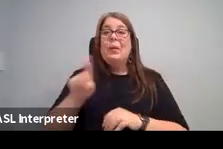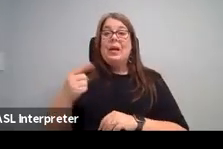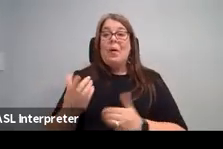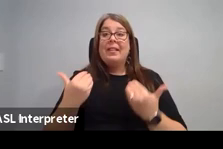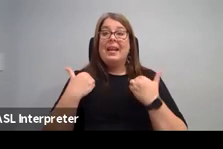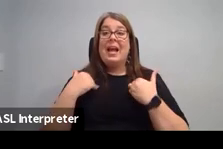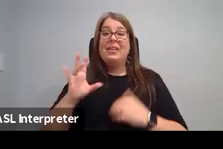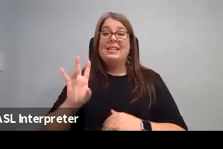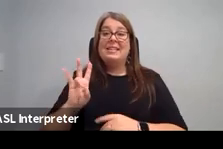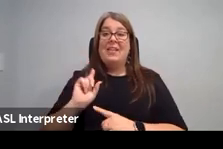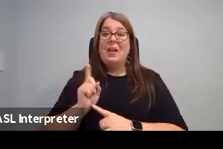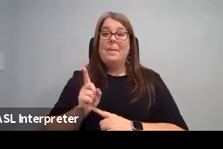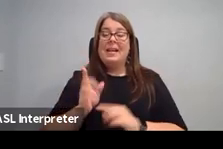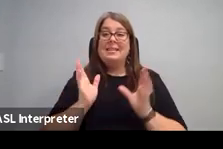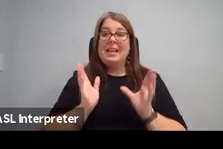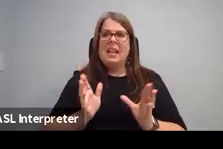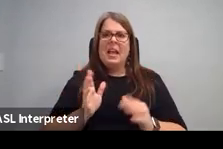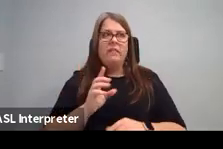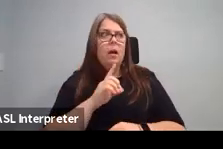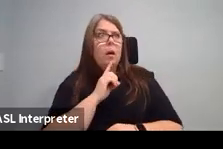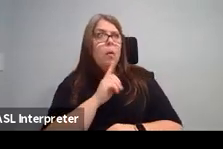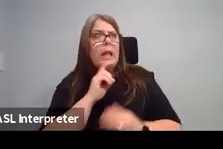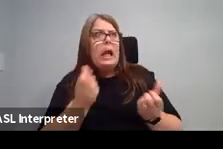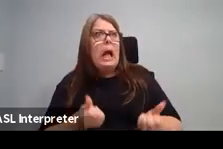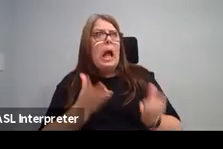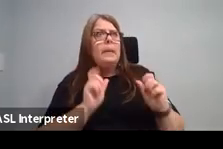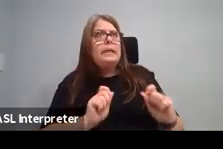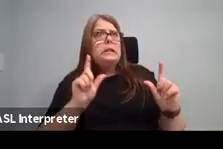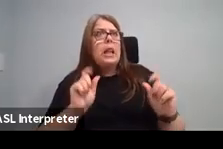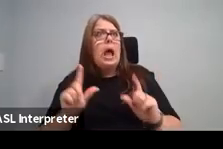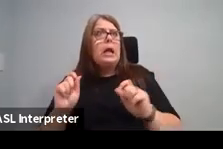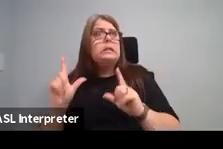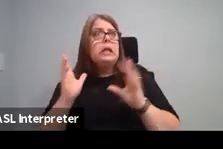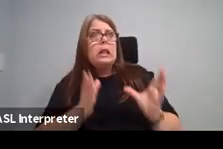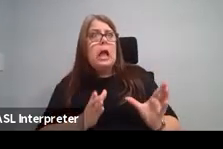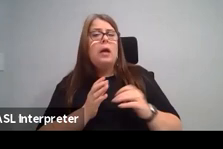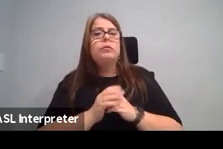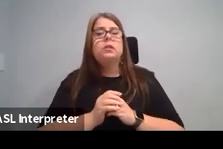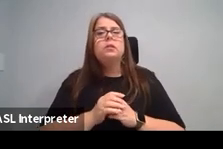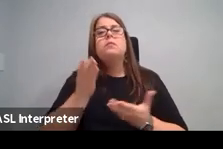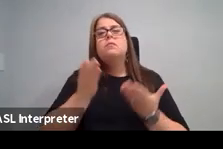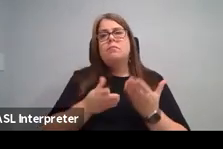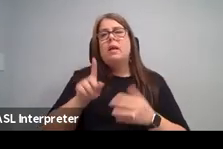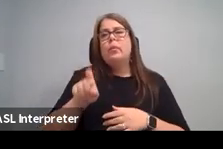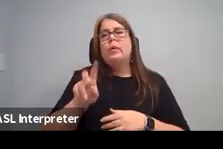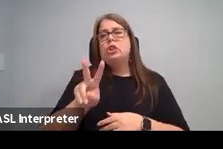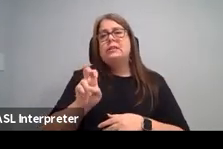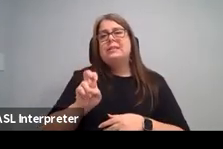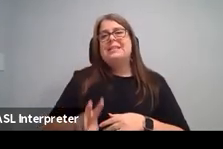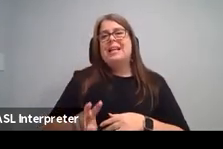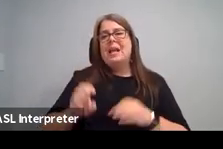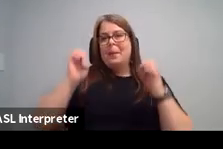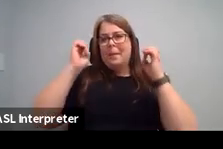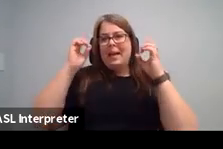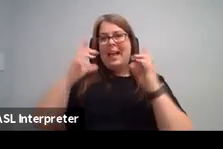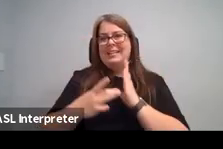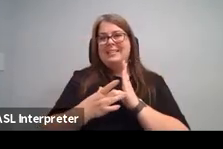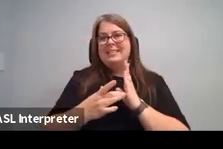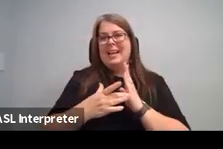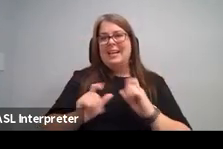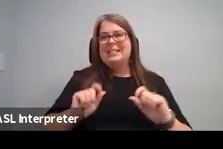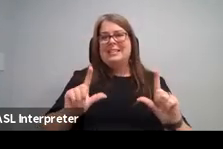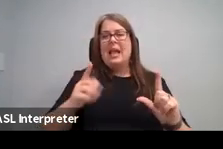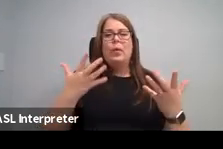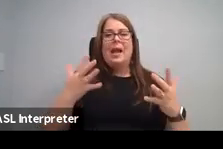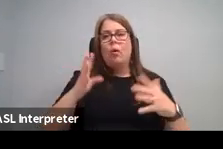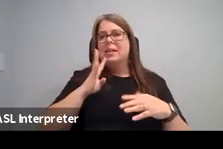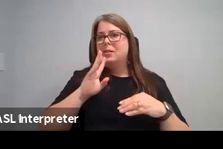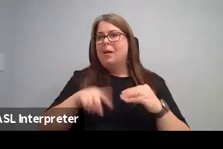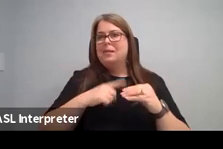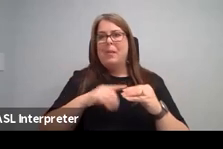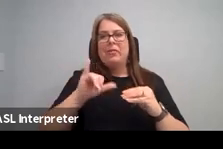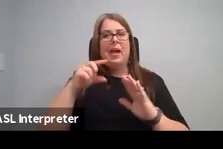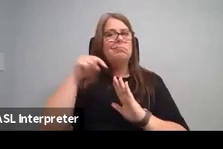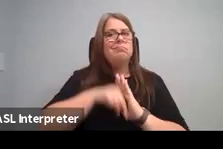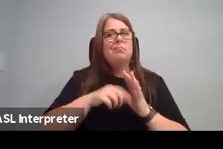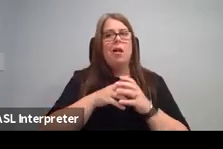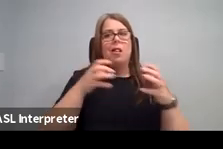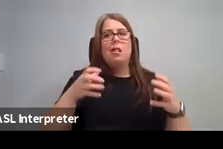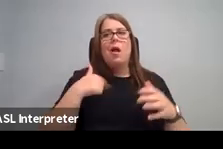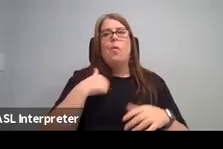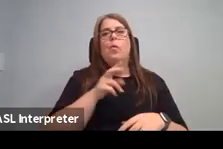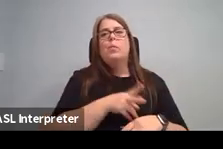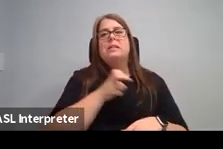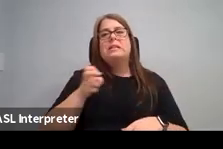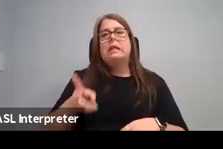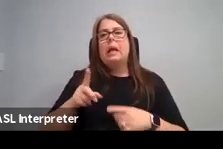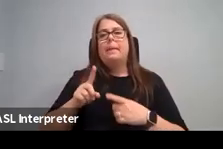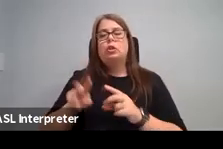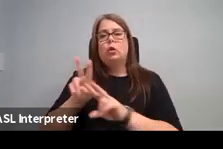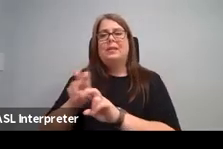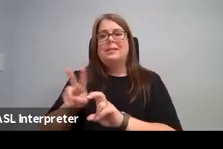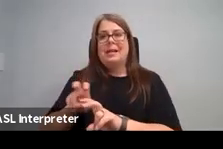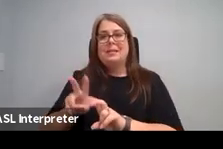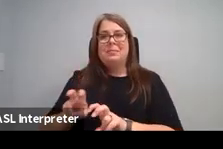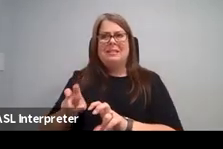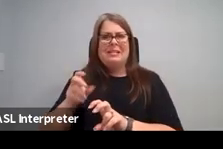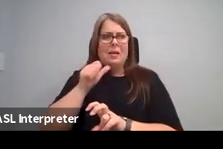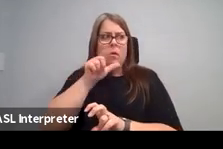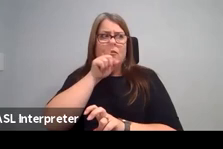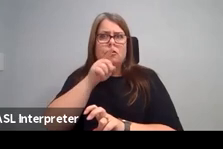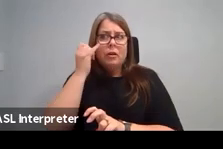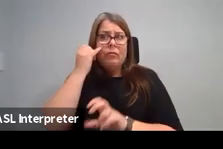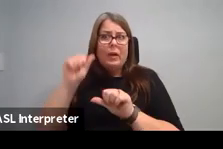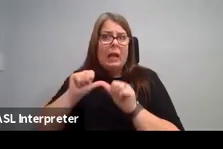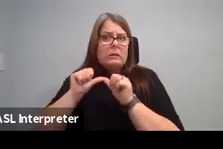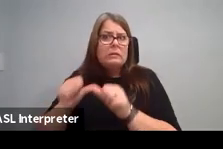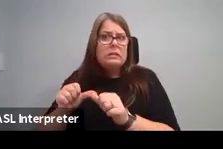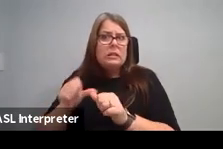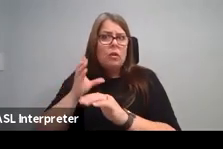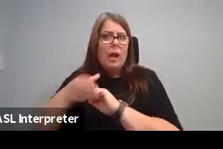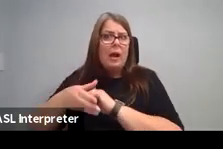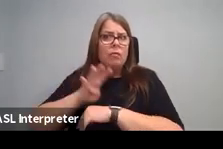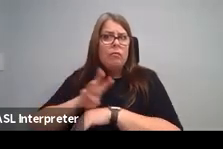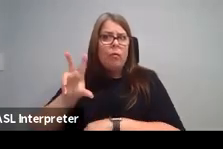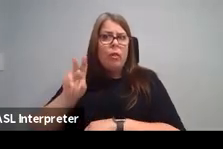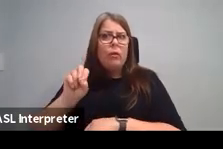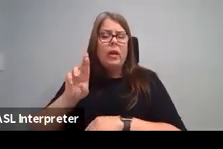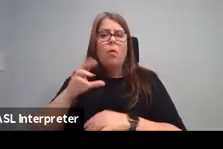Jewyl Alderson Clarke, SDCOE: We have some talk about assessment and fintech tools. I want to skip the ad tech ones because we've talked a lot about that and jump to assessment and then we don't get to, I don't know if we can stay on after 430 or we may be able to add them to the resource document.